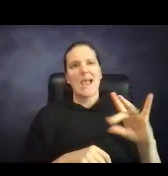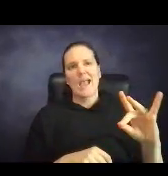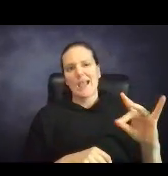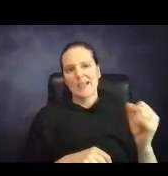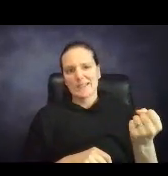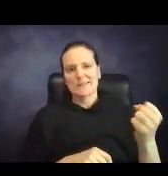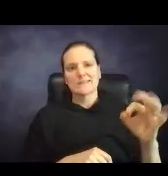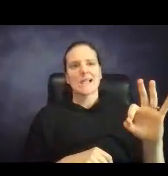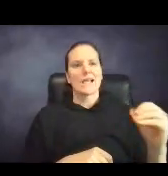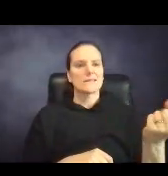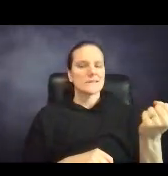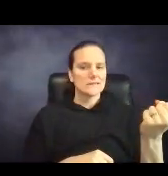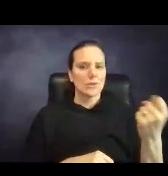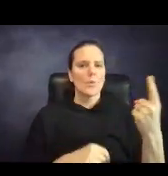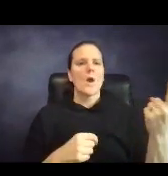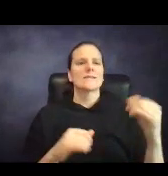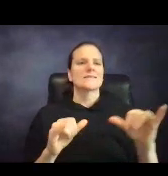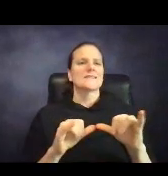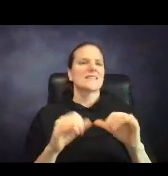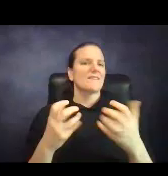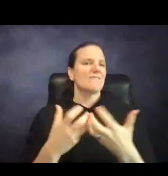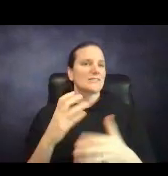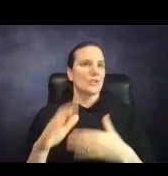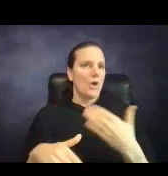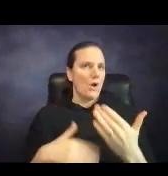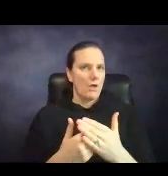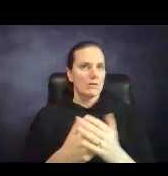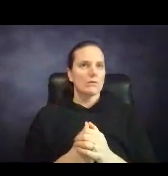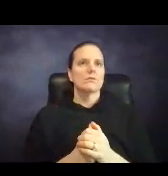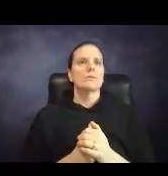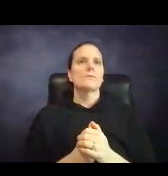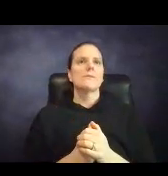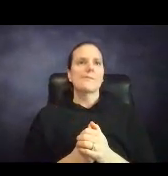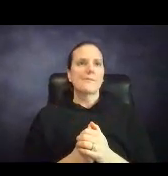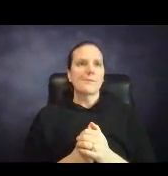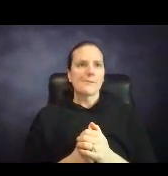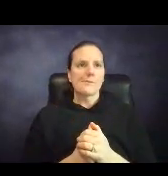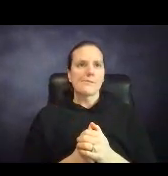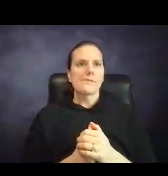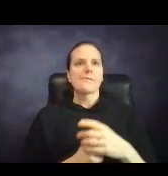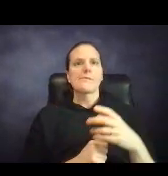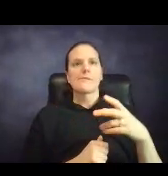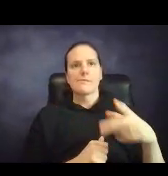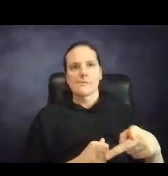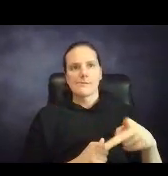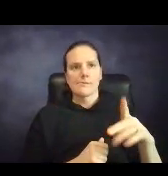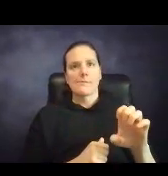lot of combi patches. And then pellets started coming into play. These are still synthetic.